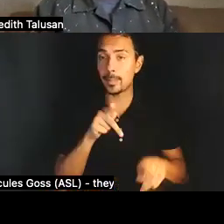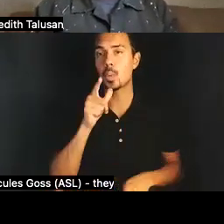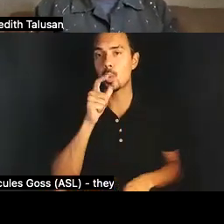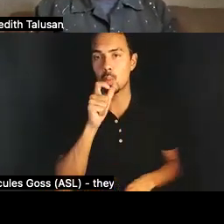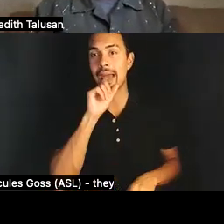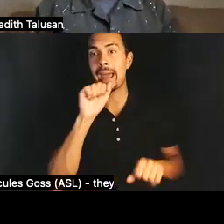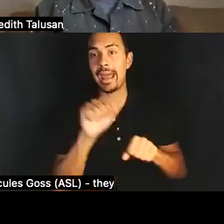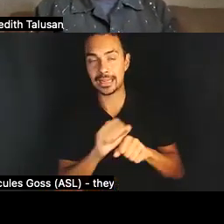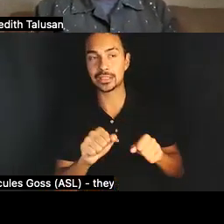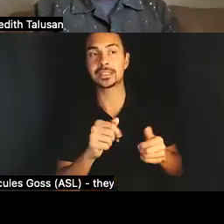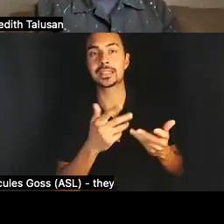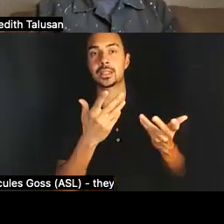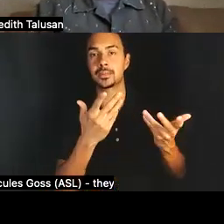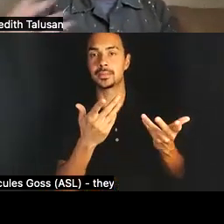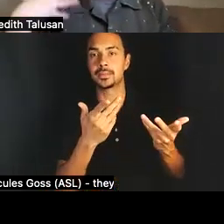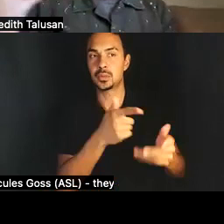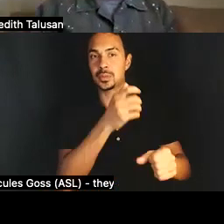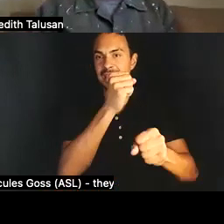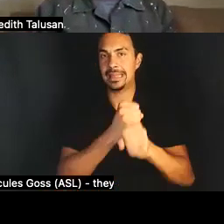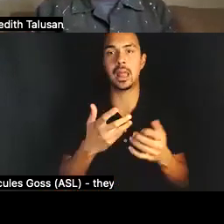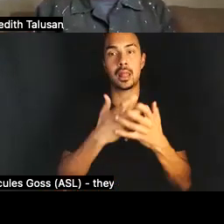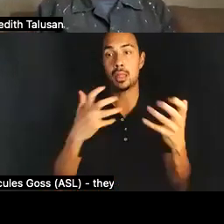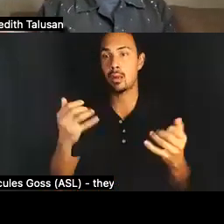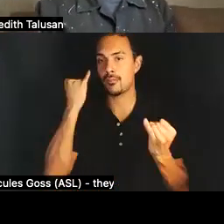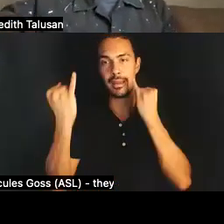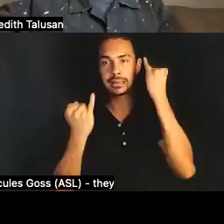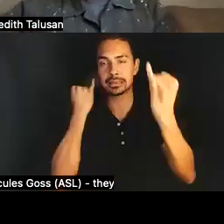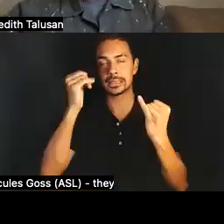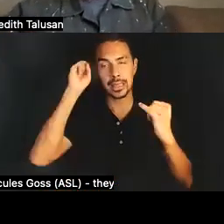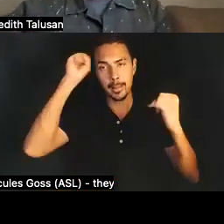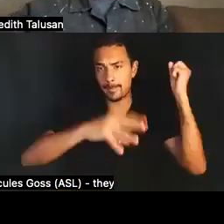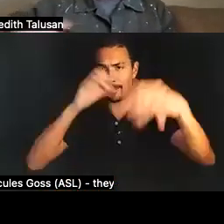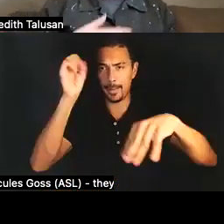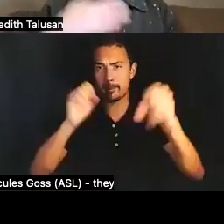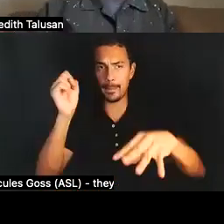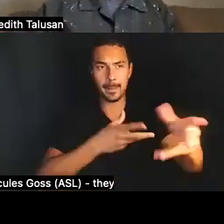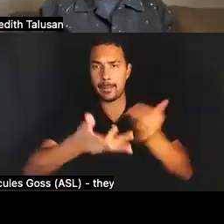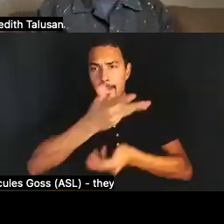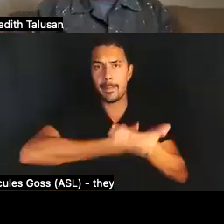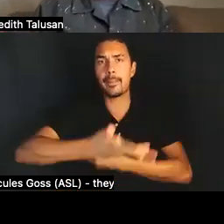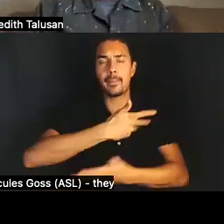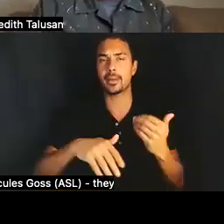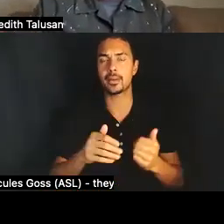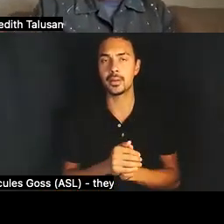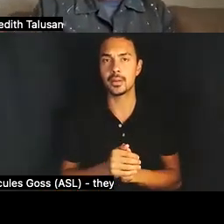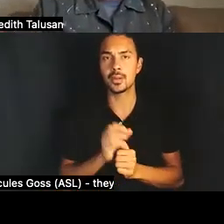are people who you actually end up getting a ton of ideas from.